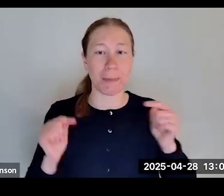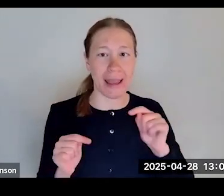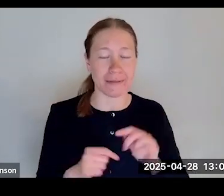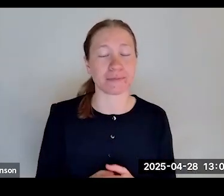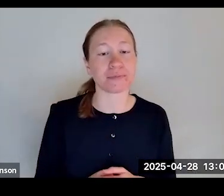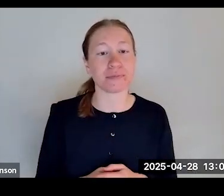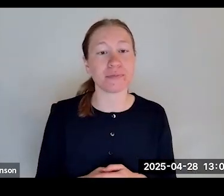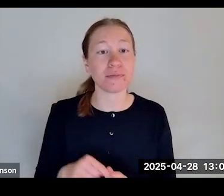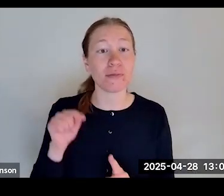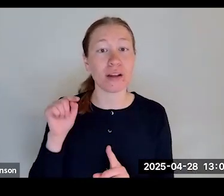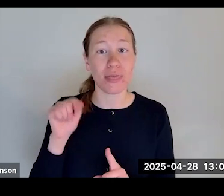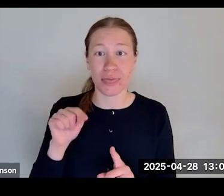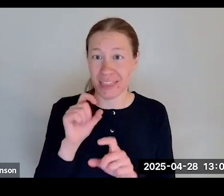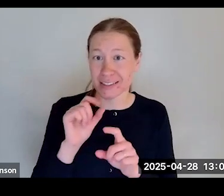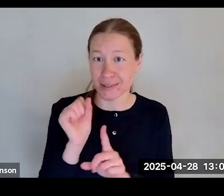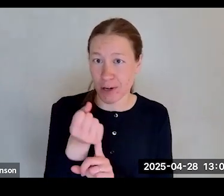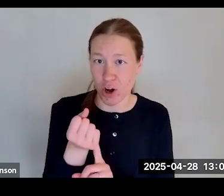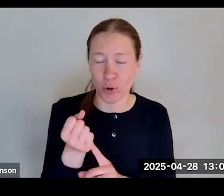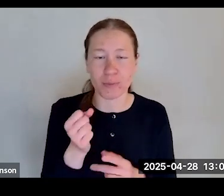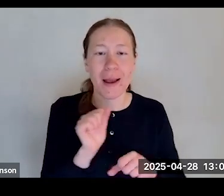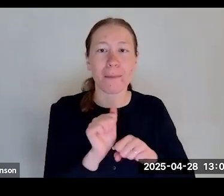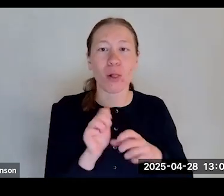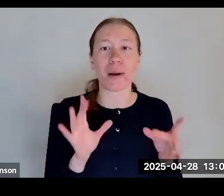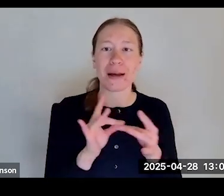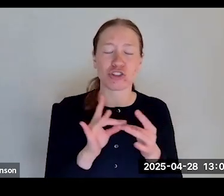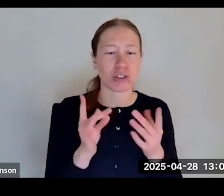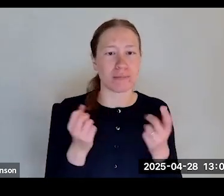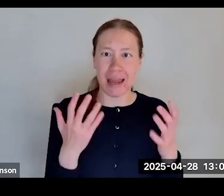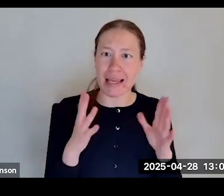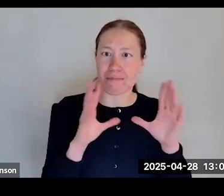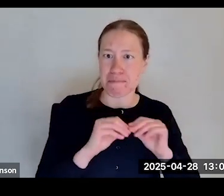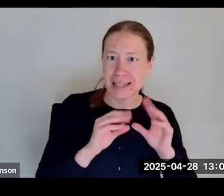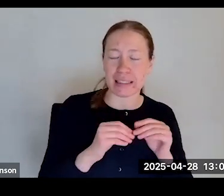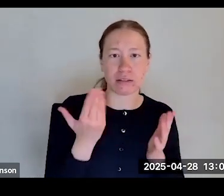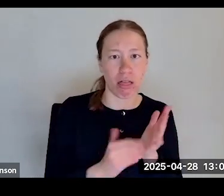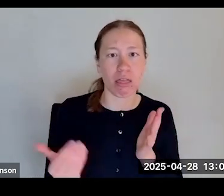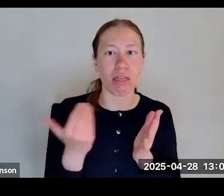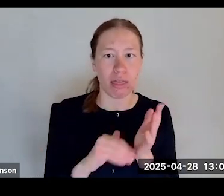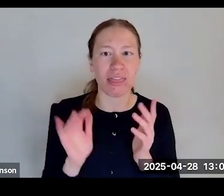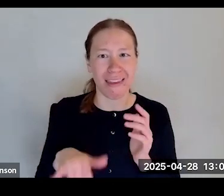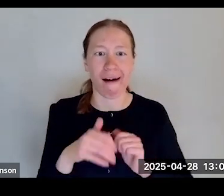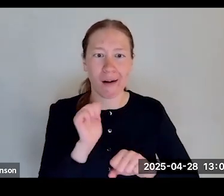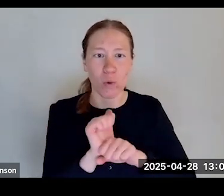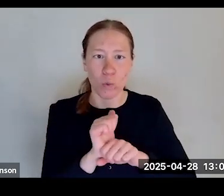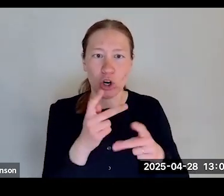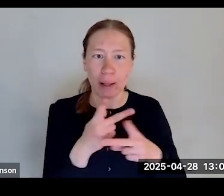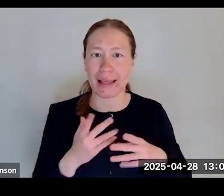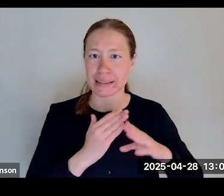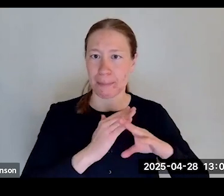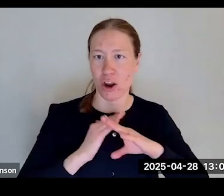In this scenario, the employee talked about how the frequency and duration of meetings was a workplace barrier for them. Some accommodation options we could explore